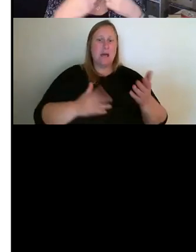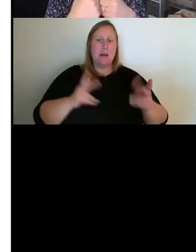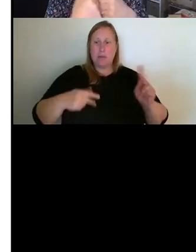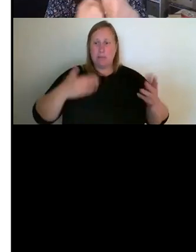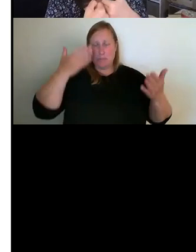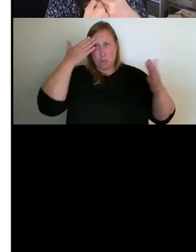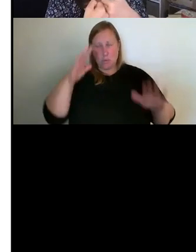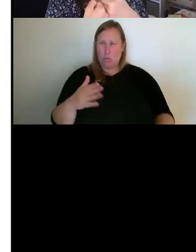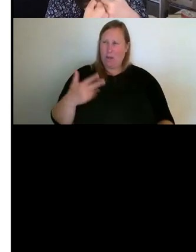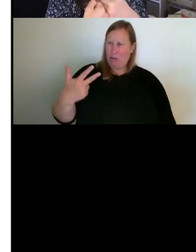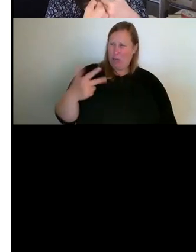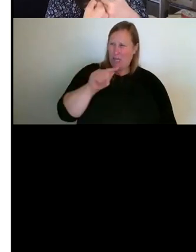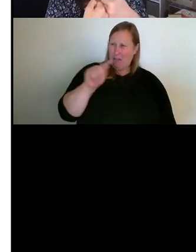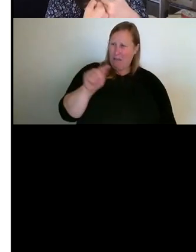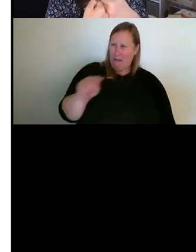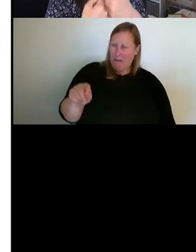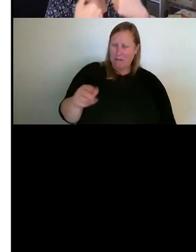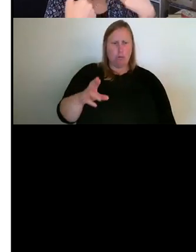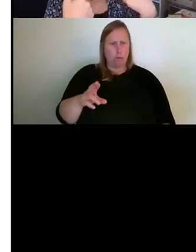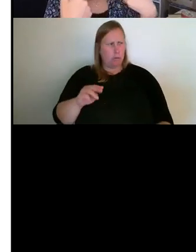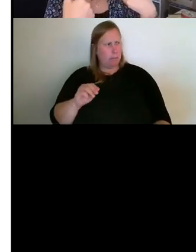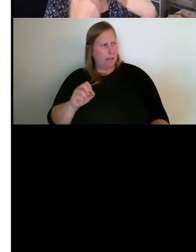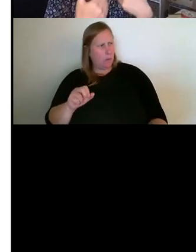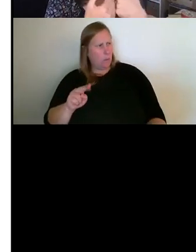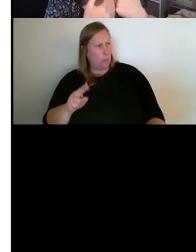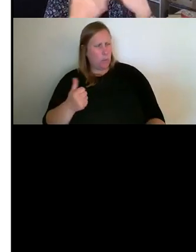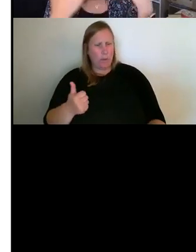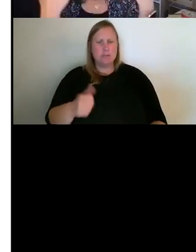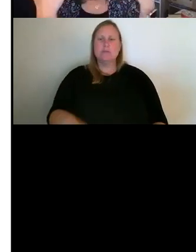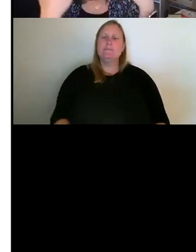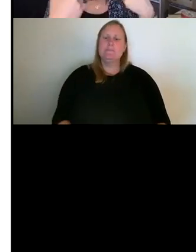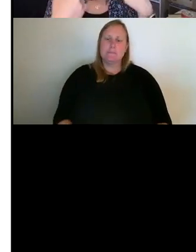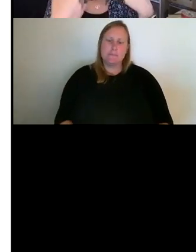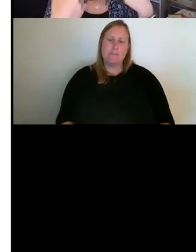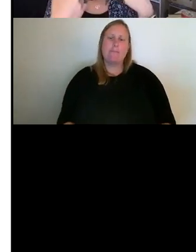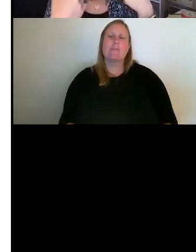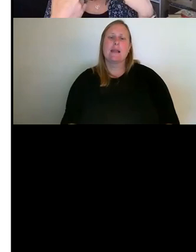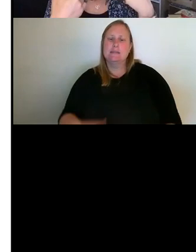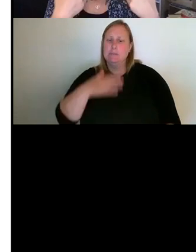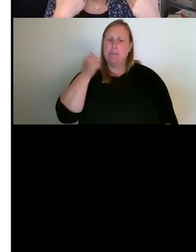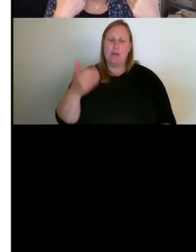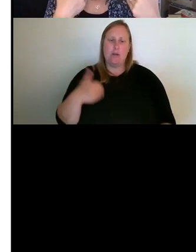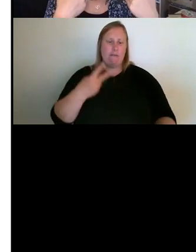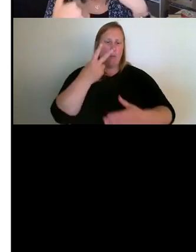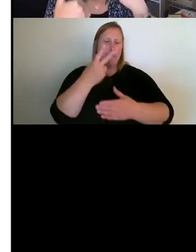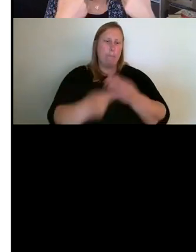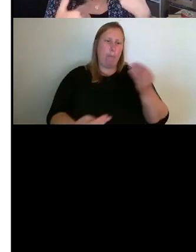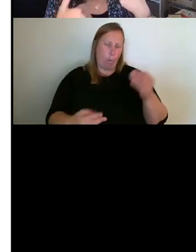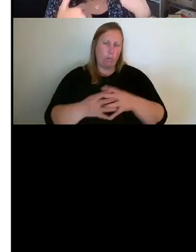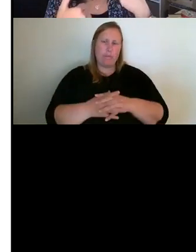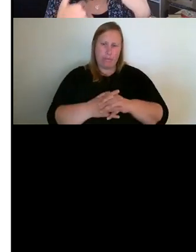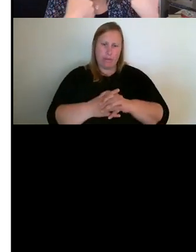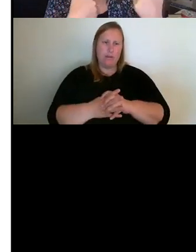Have both available, but personalization, maybe